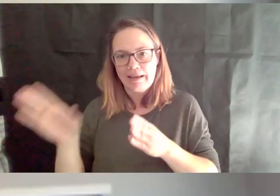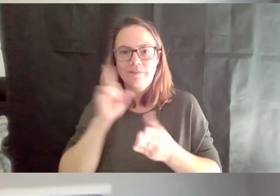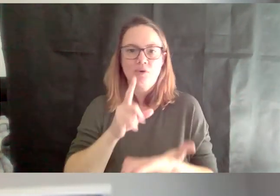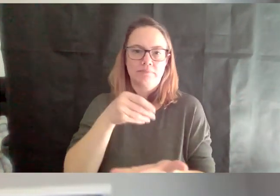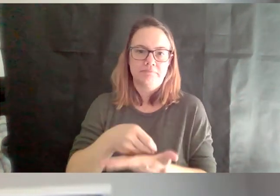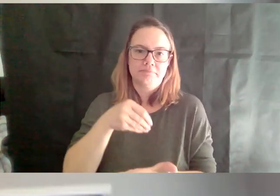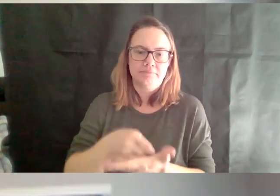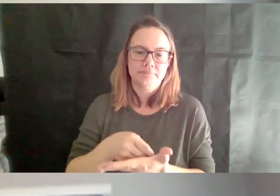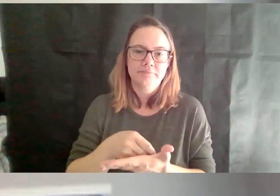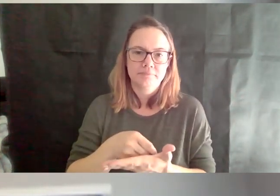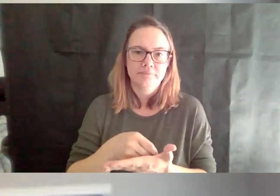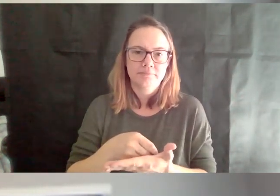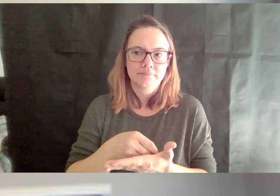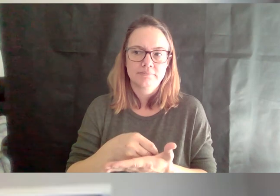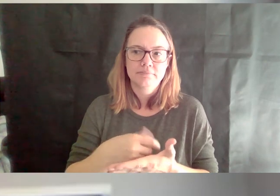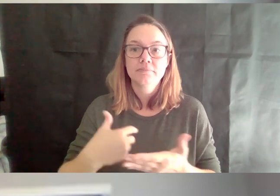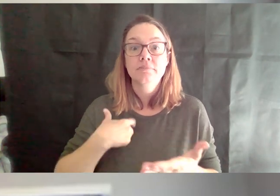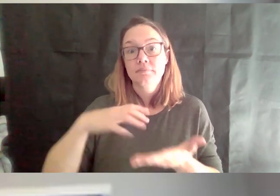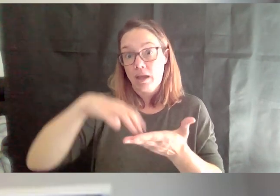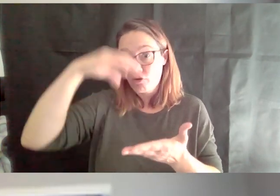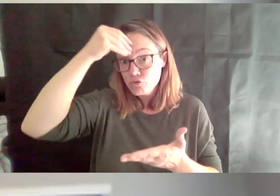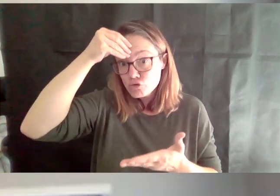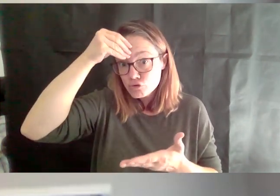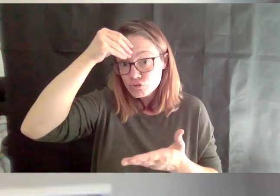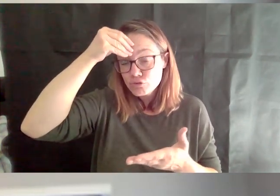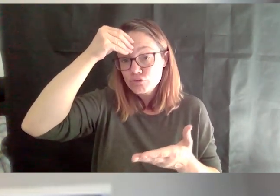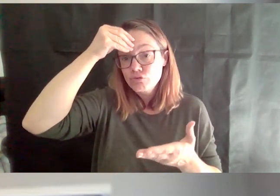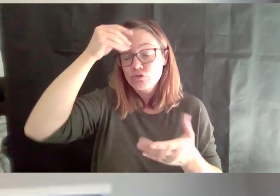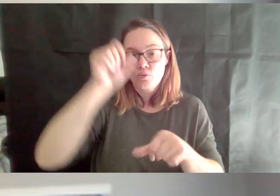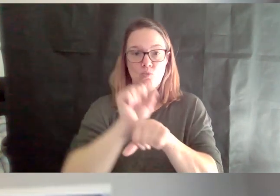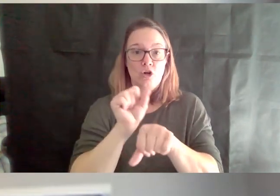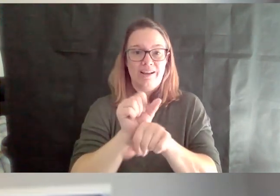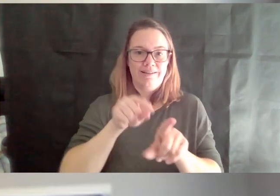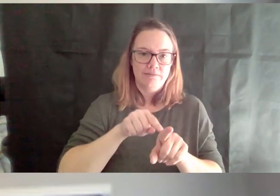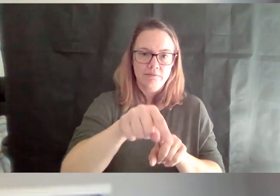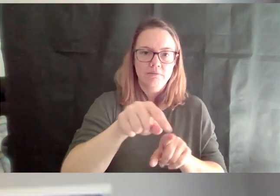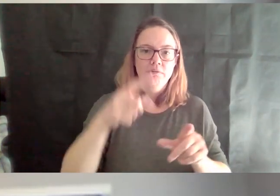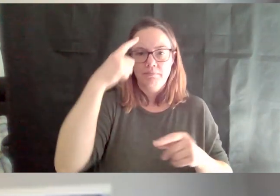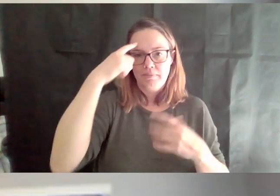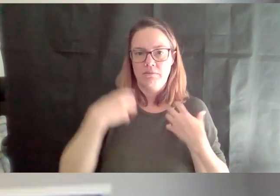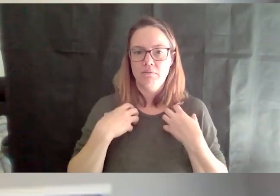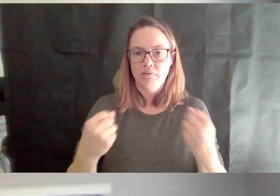So I found out that, from working in the mental health field, you know, we always stress to clients